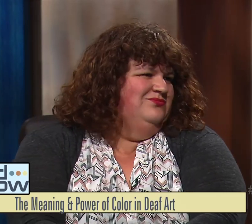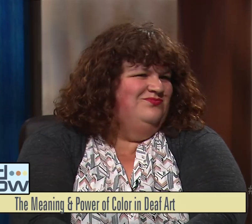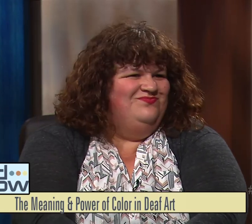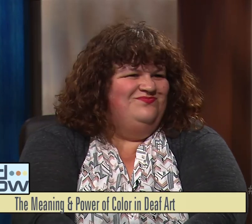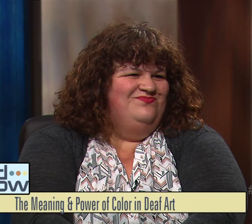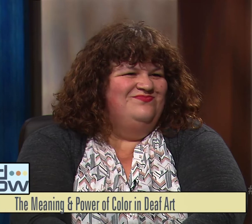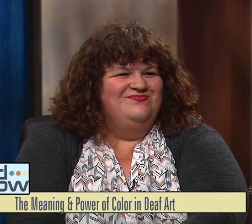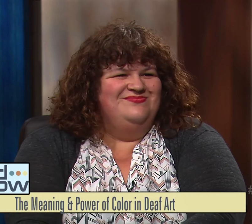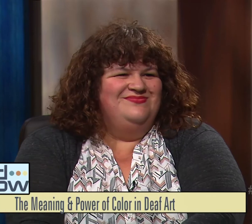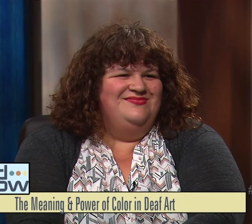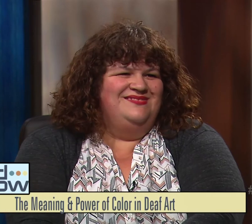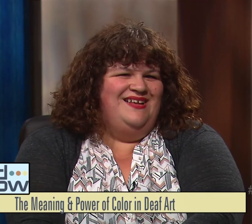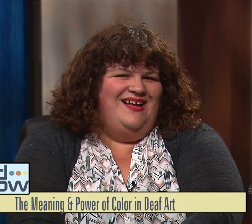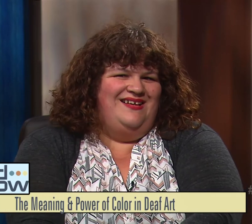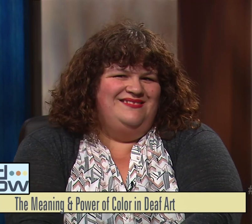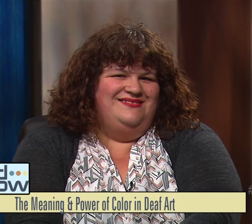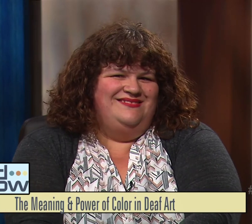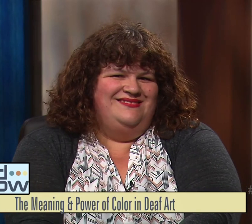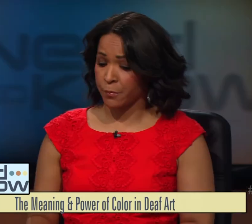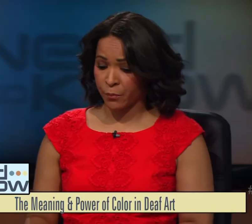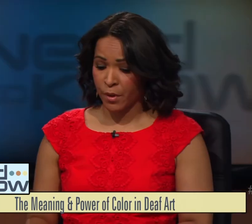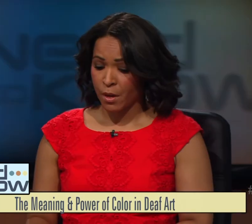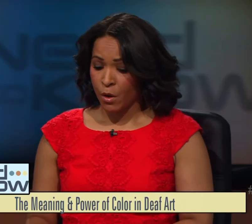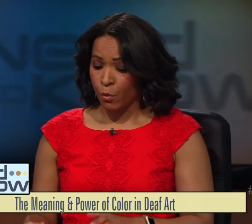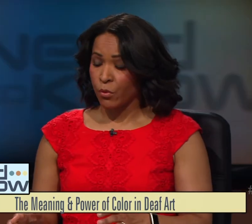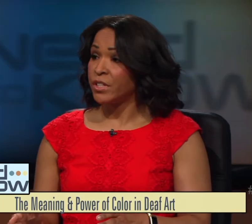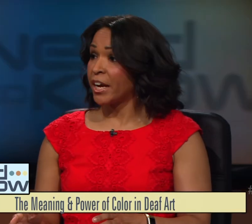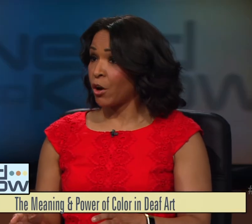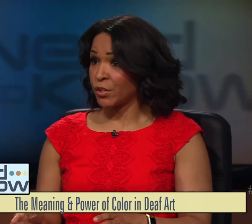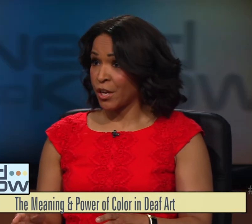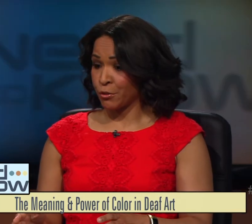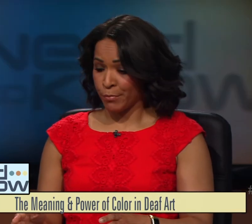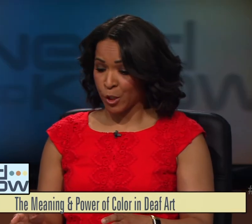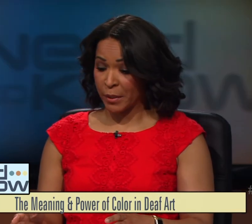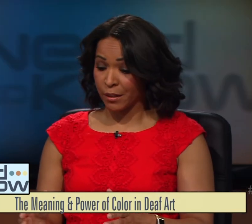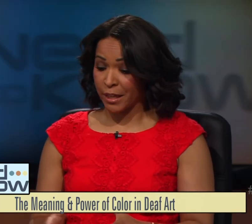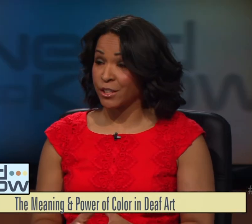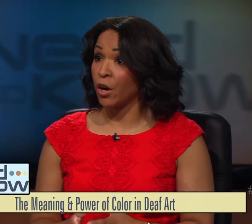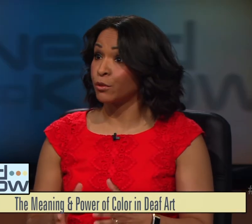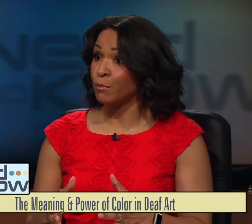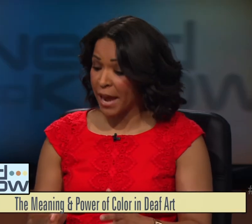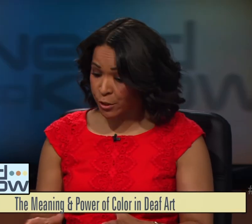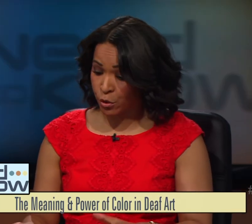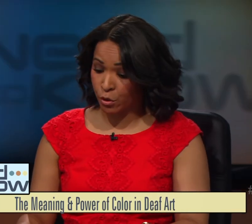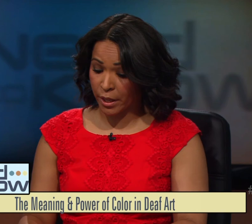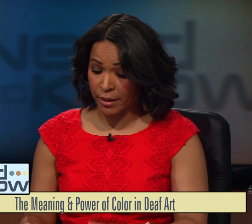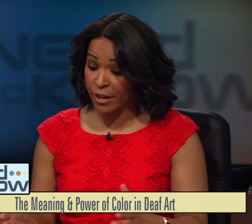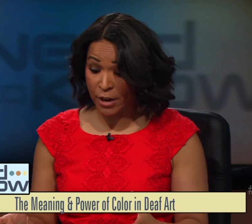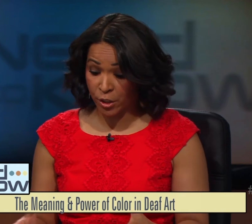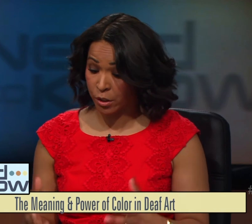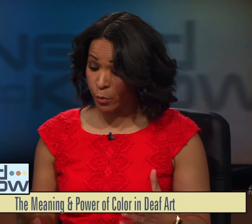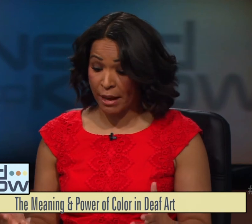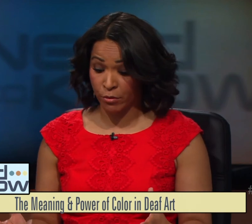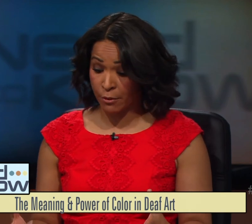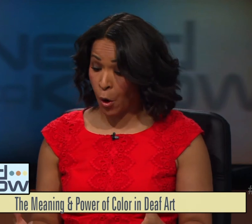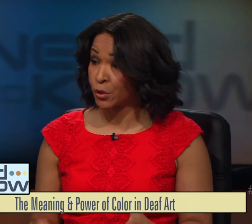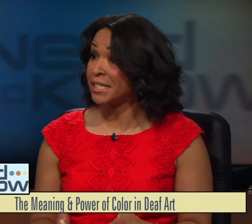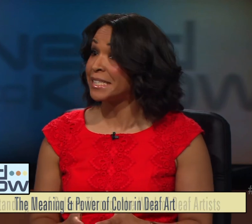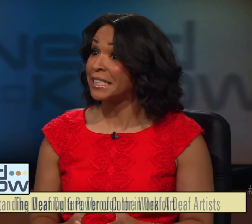FEELINGS AND THE COLORS THAT I CHOOSE. WELL THE DYER ART CENTER HAS BEEN COLLECTING ART FROM NATIONAL AND INTERNATIONALLY RENOWNED DEAF ARTISTS SINCE THE